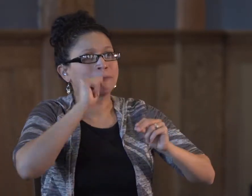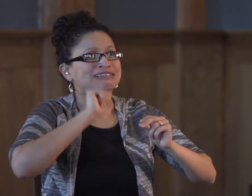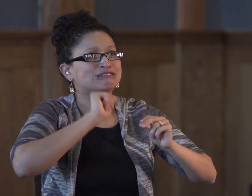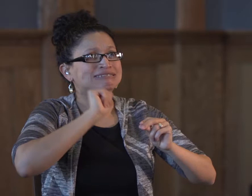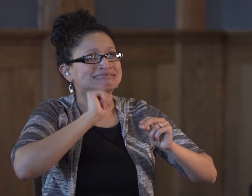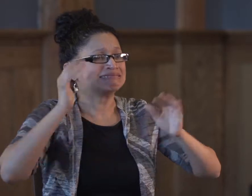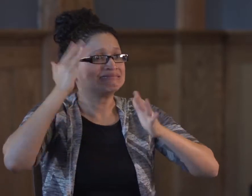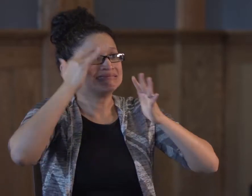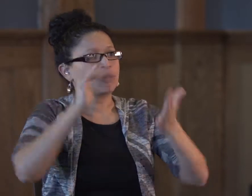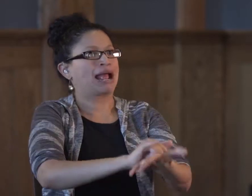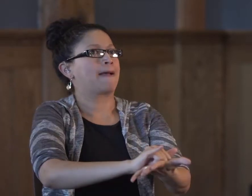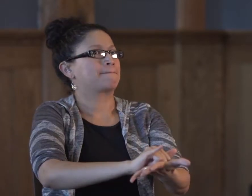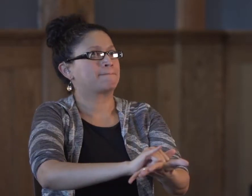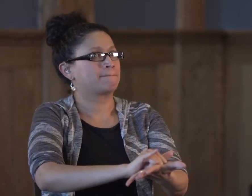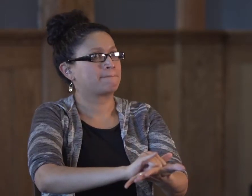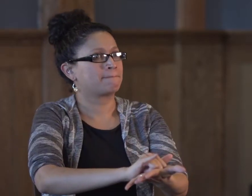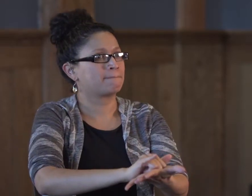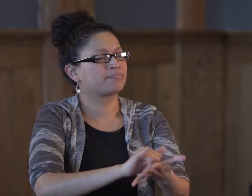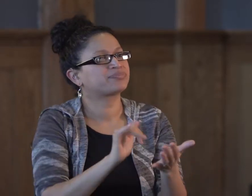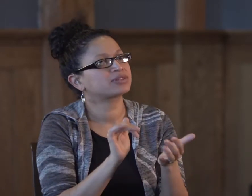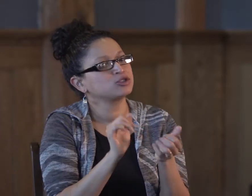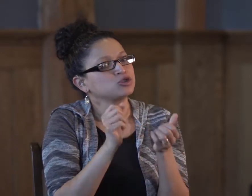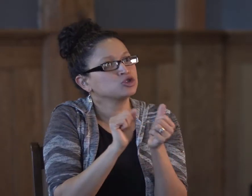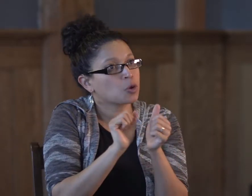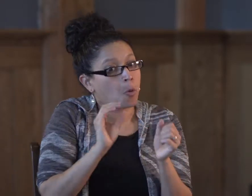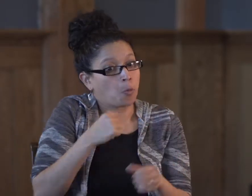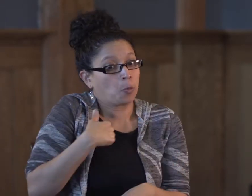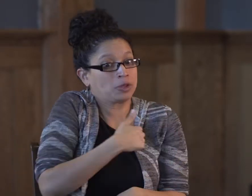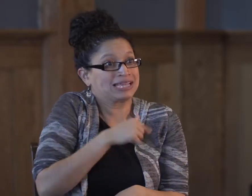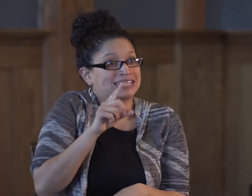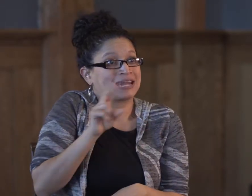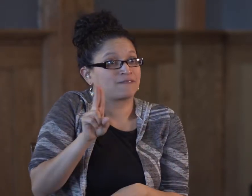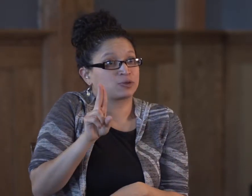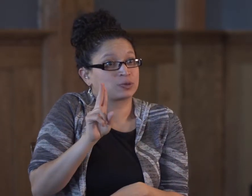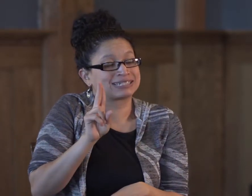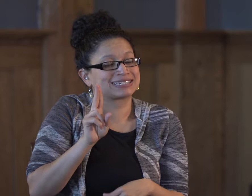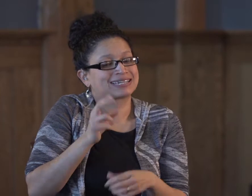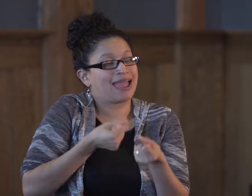will become overwhelmed and not have patience and simply hang up on their end. So, at Deaf